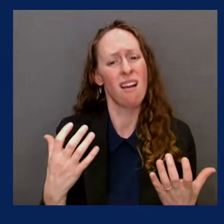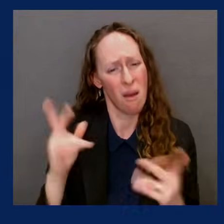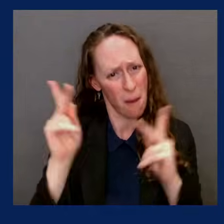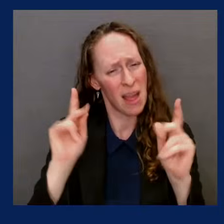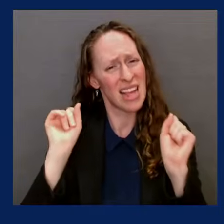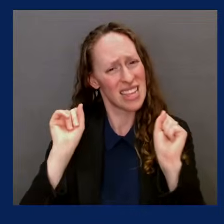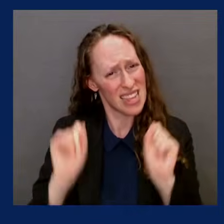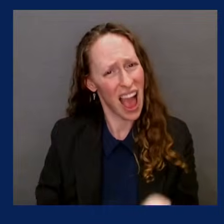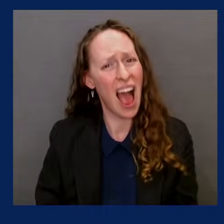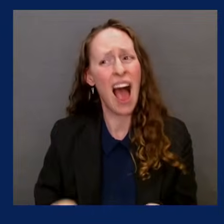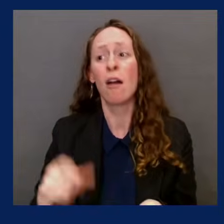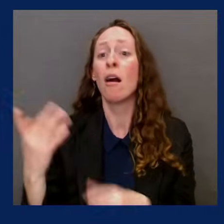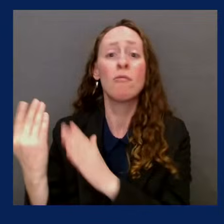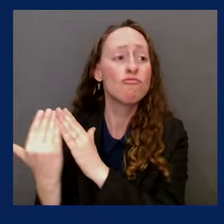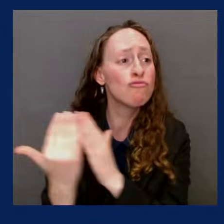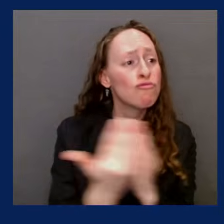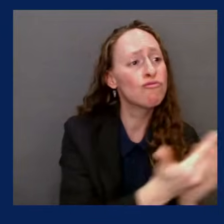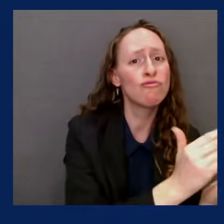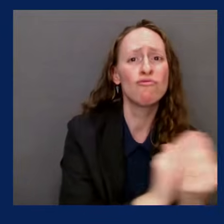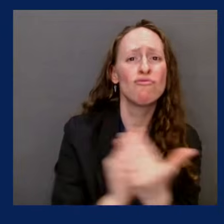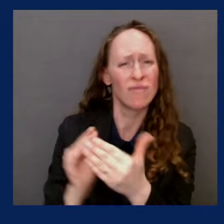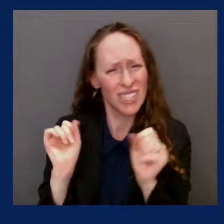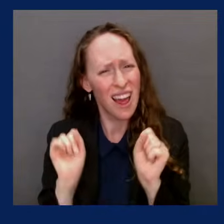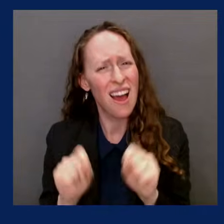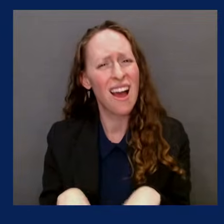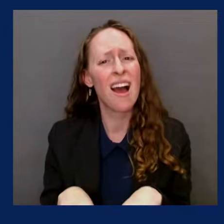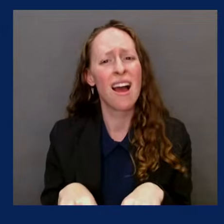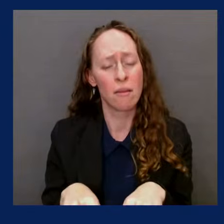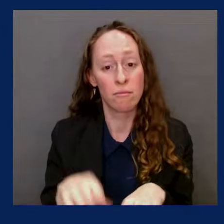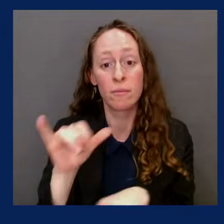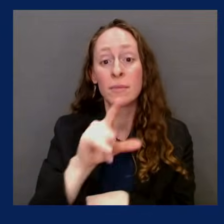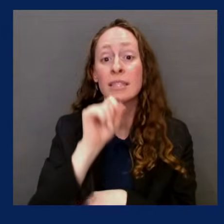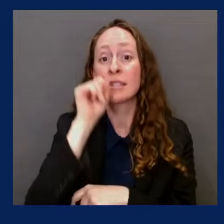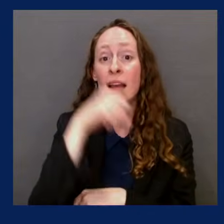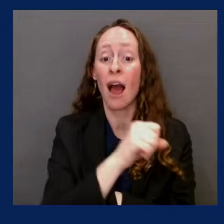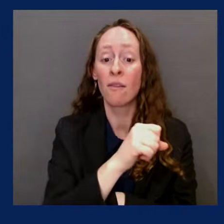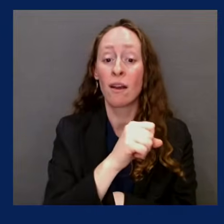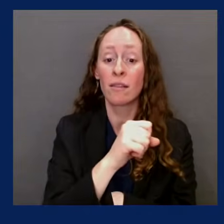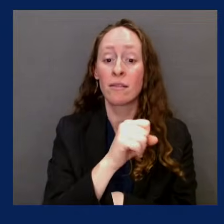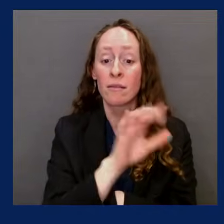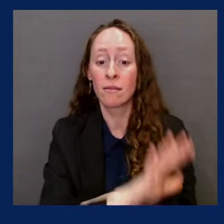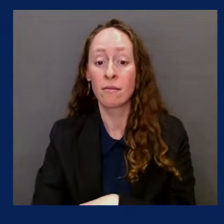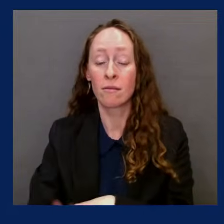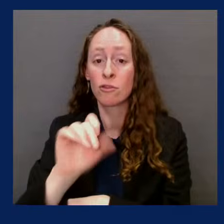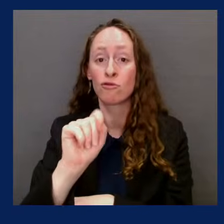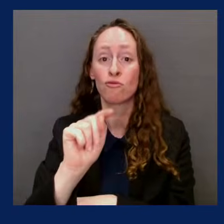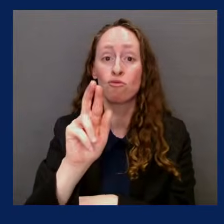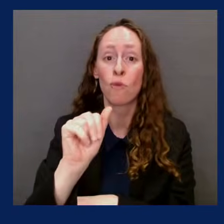is respected. And that is Australia's position. We cooperate very much with the --